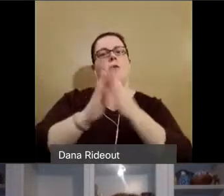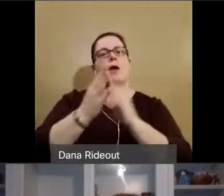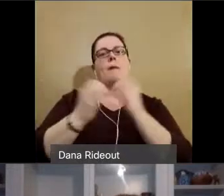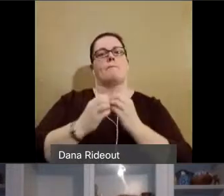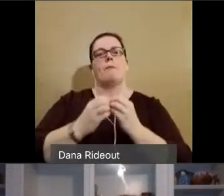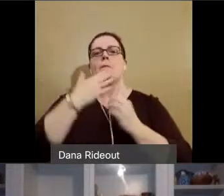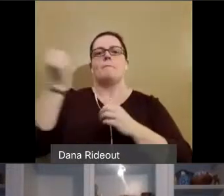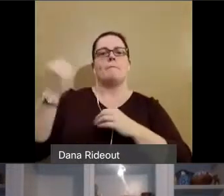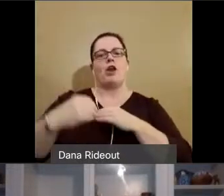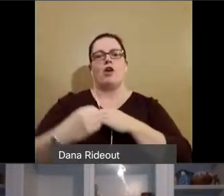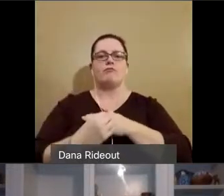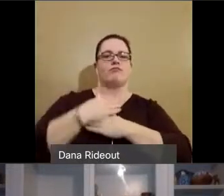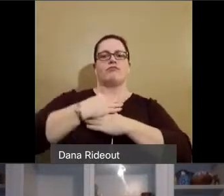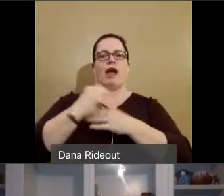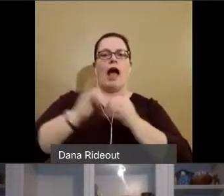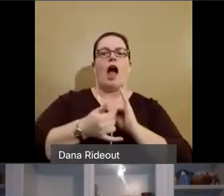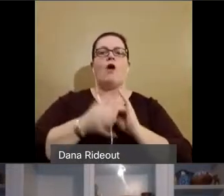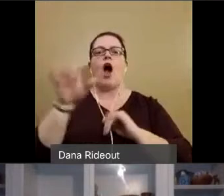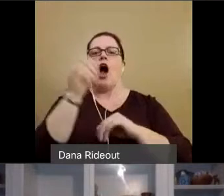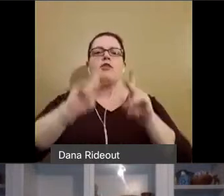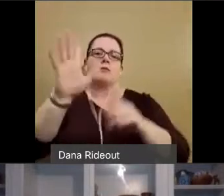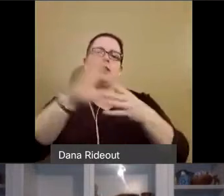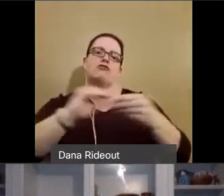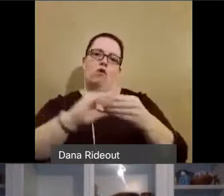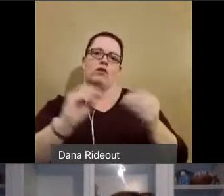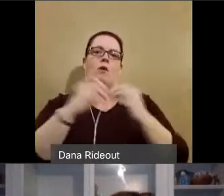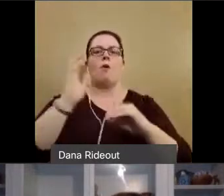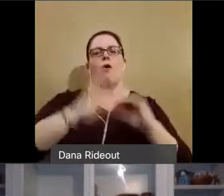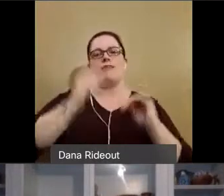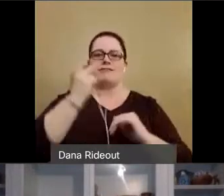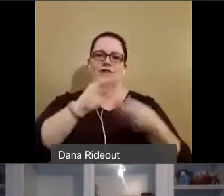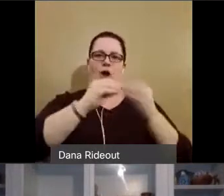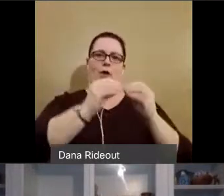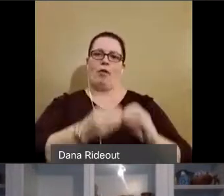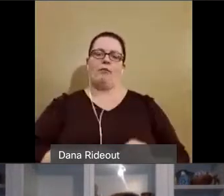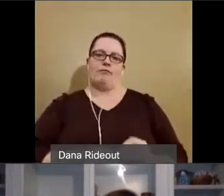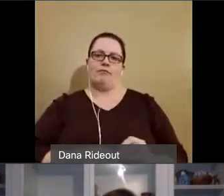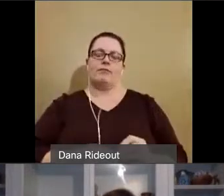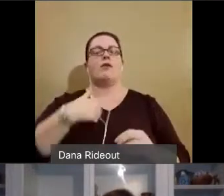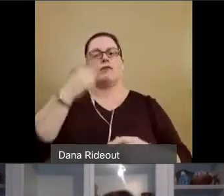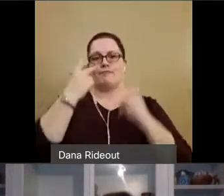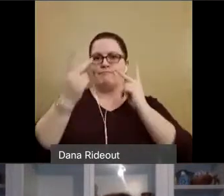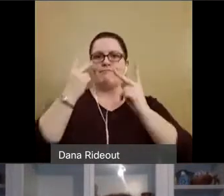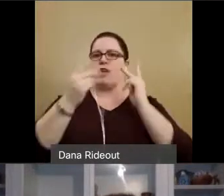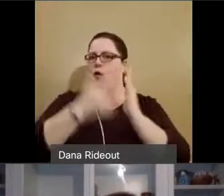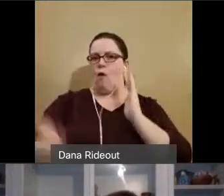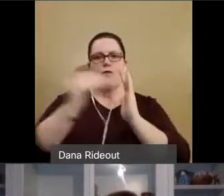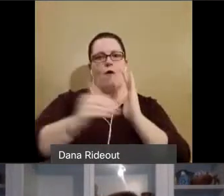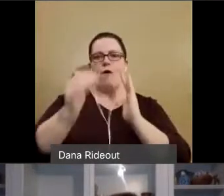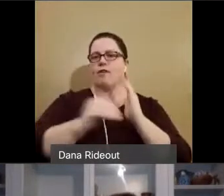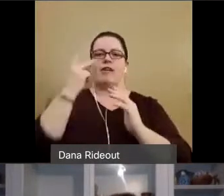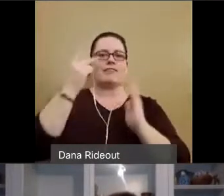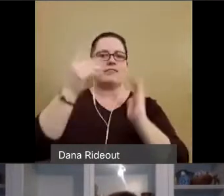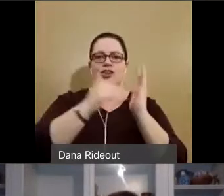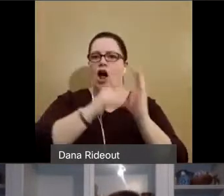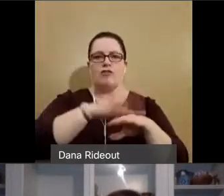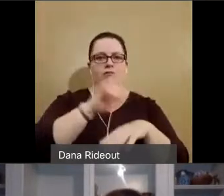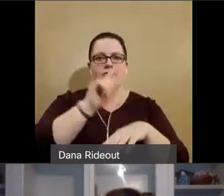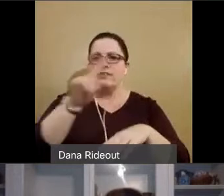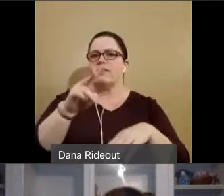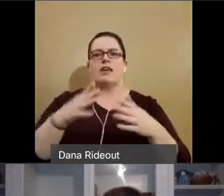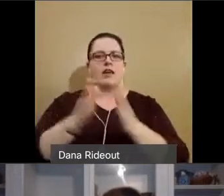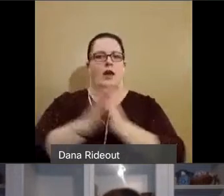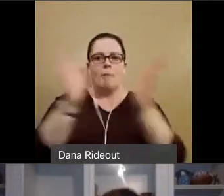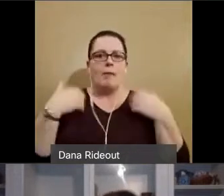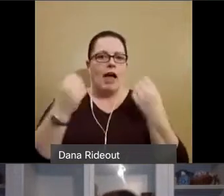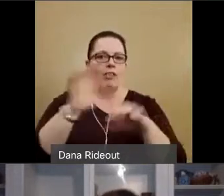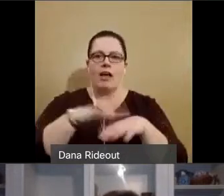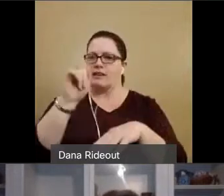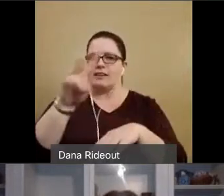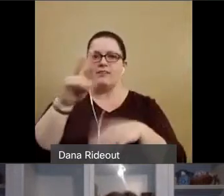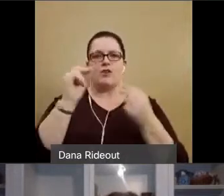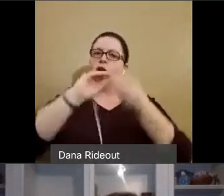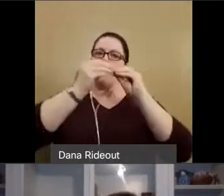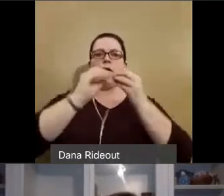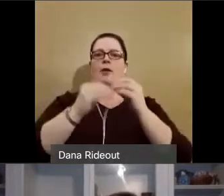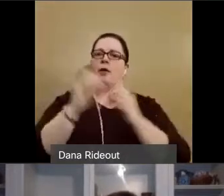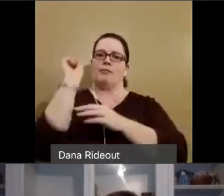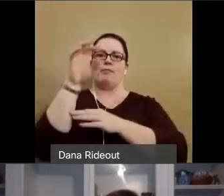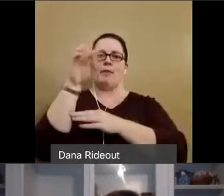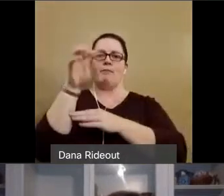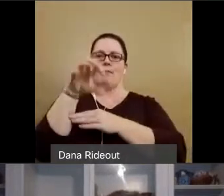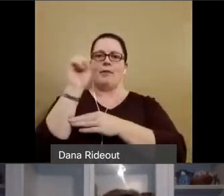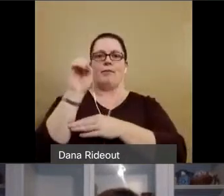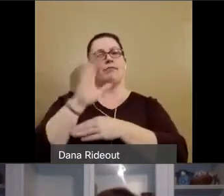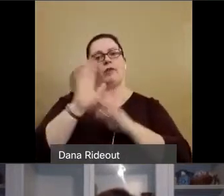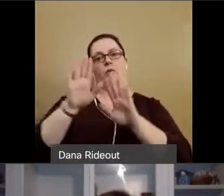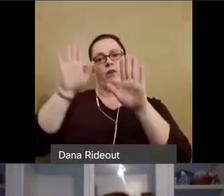And this is a mistake that I see over and over and over again is, especially when physicians get on TV when public health gets on TV, they get on there and they give you all the numbers, which is great. That's that's their role. But we also need somebody up there going.